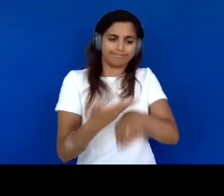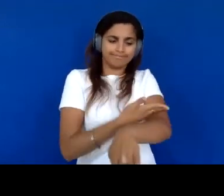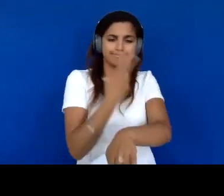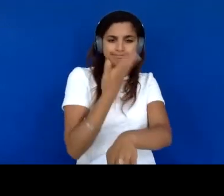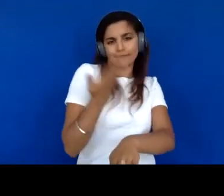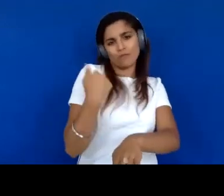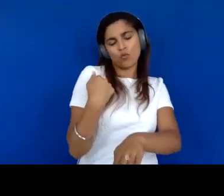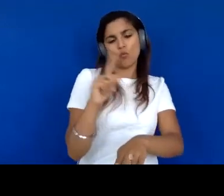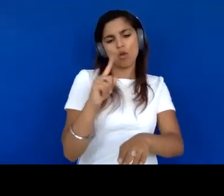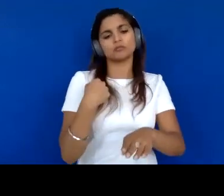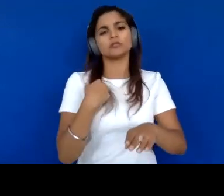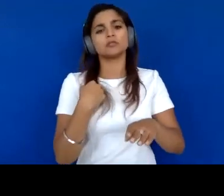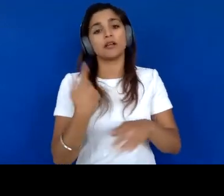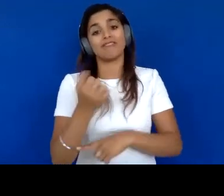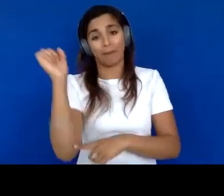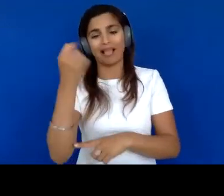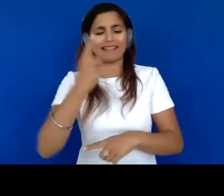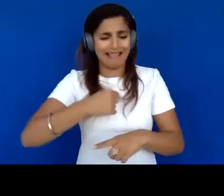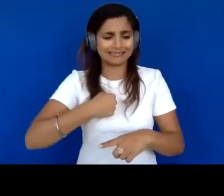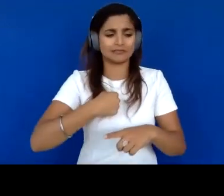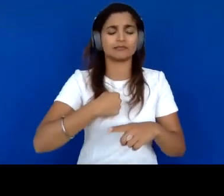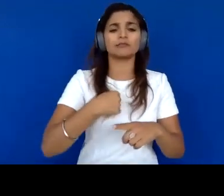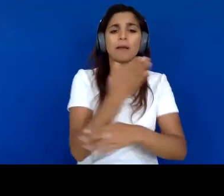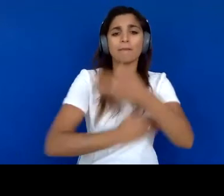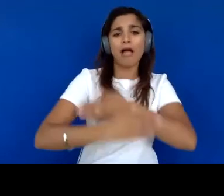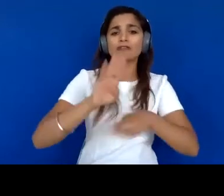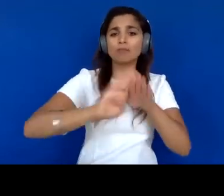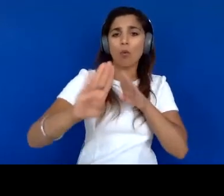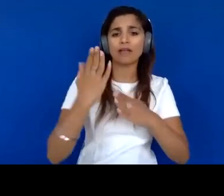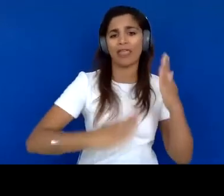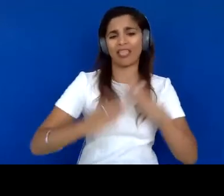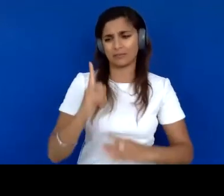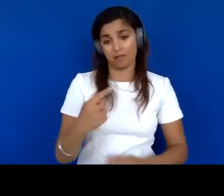however I make no apologies for any of that the other main issue I have is